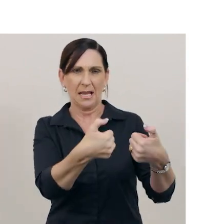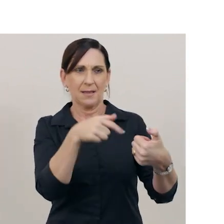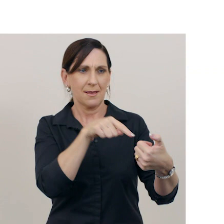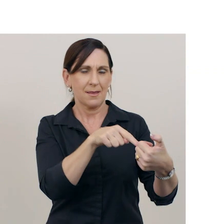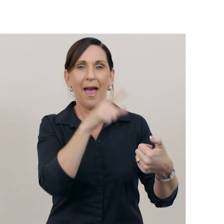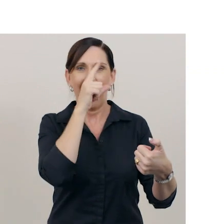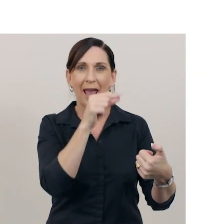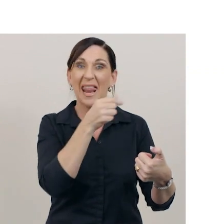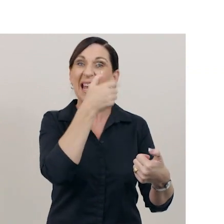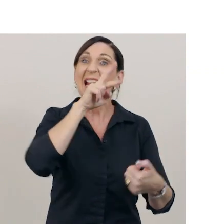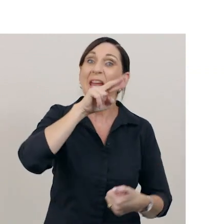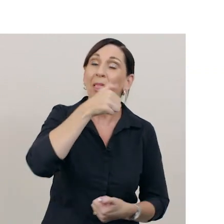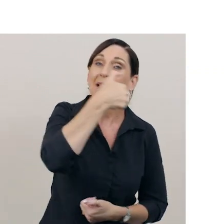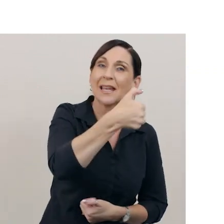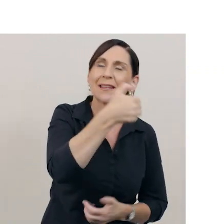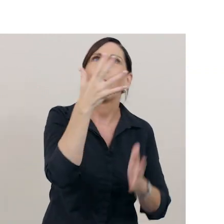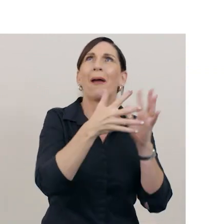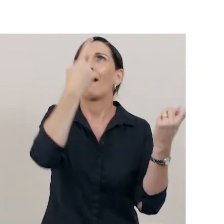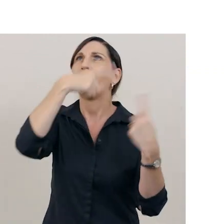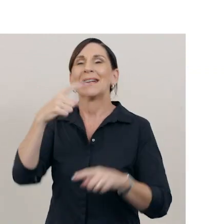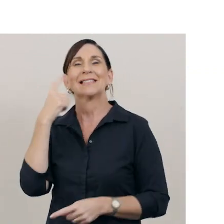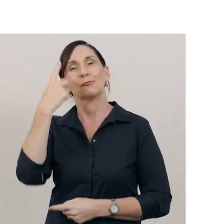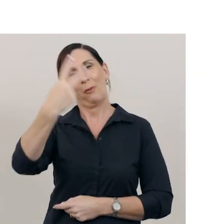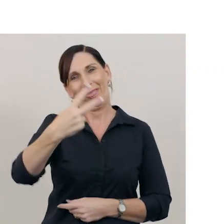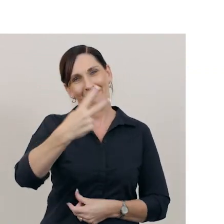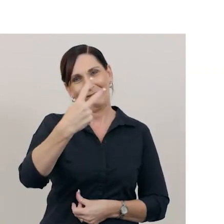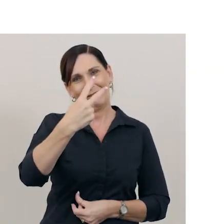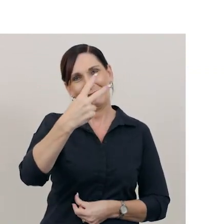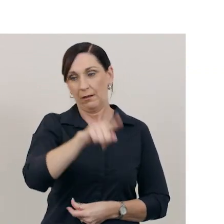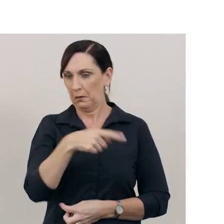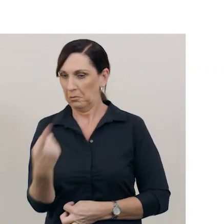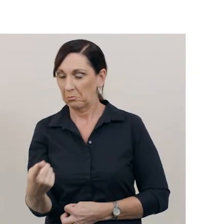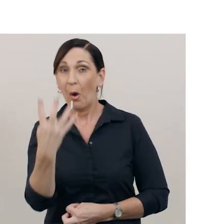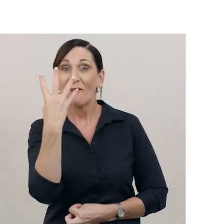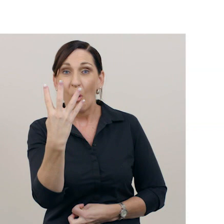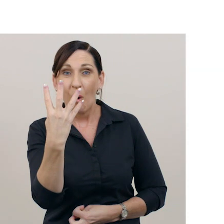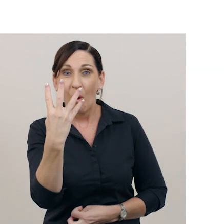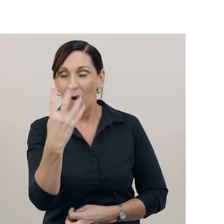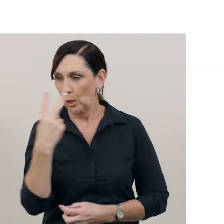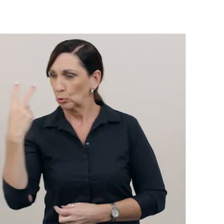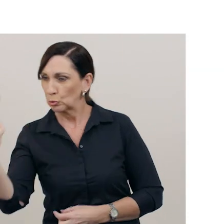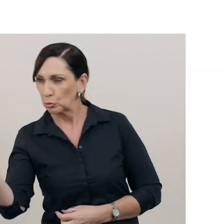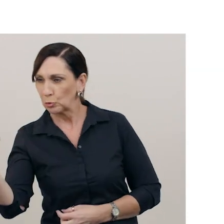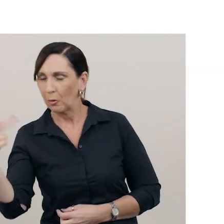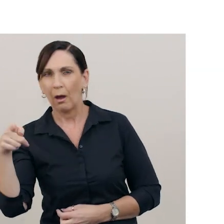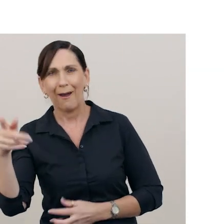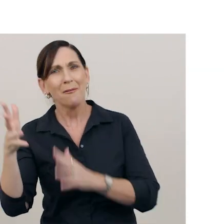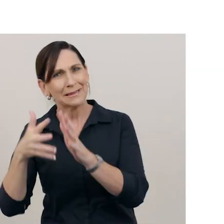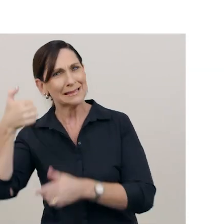Double 6 makes 12. I can see 4 and 2 makes another 6.